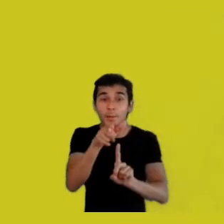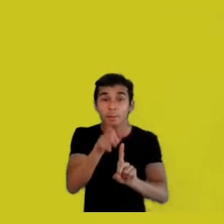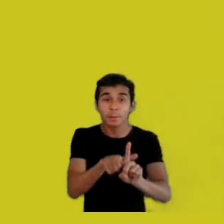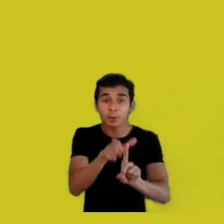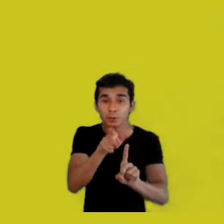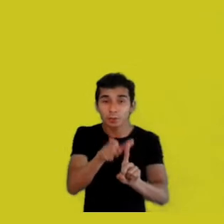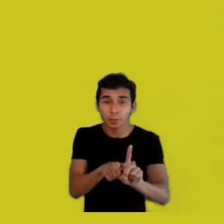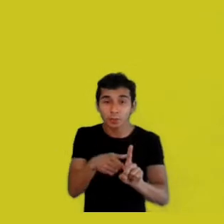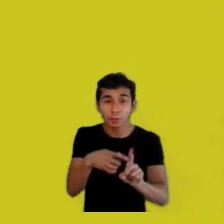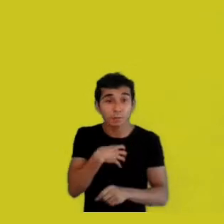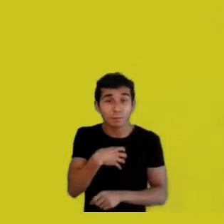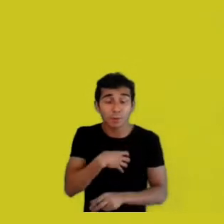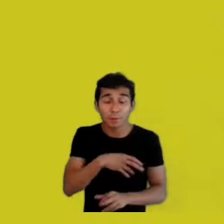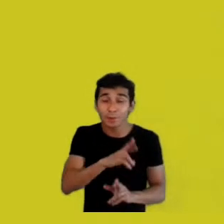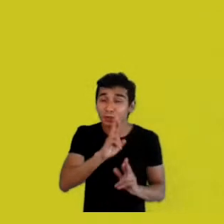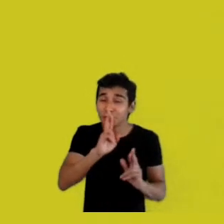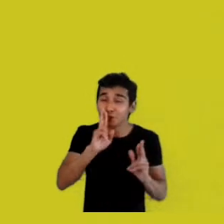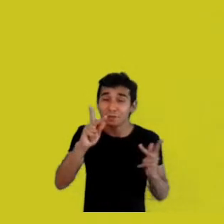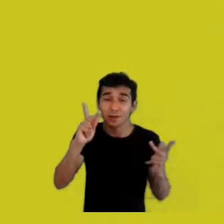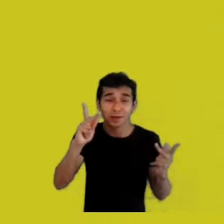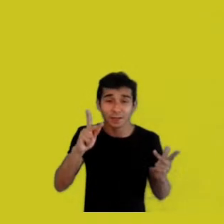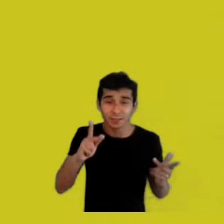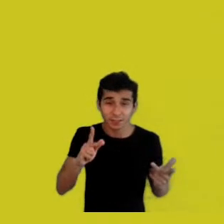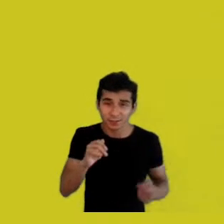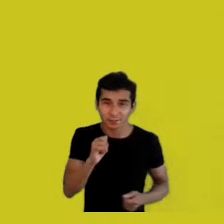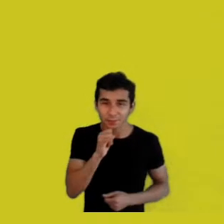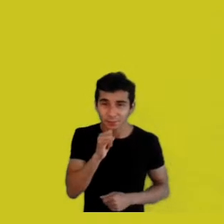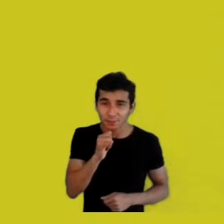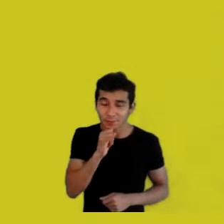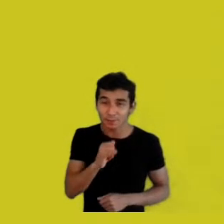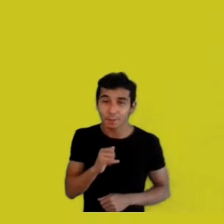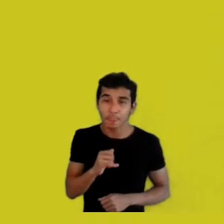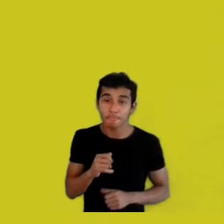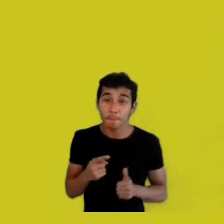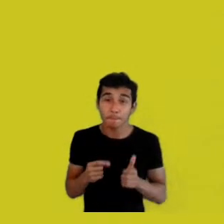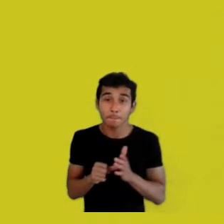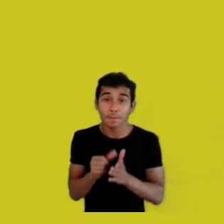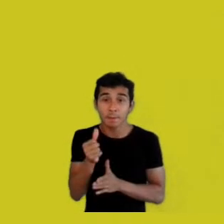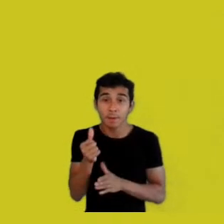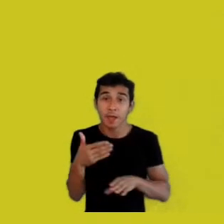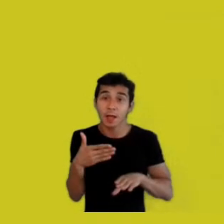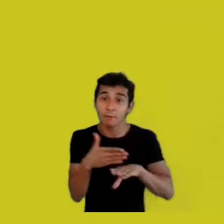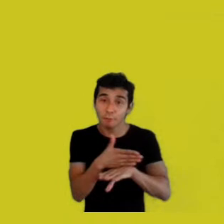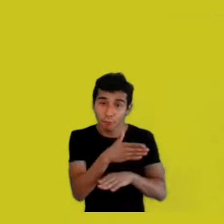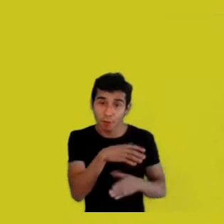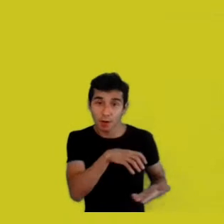The first time we did a narrative together,